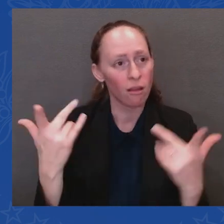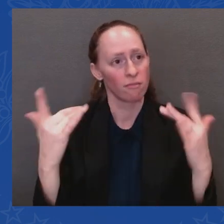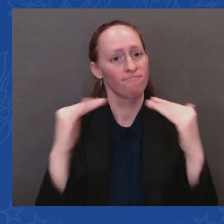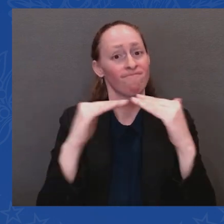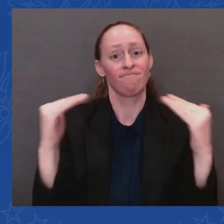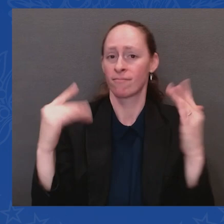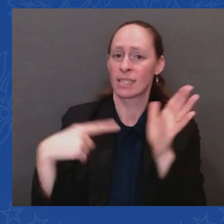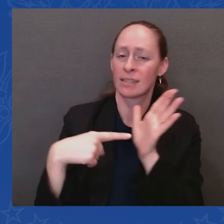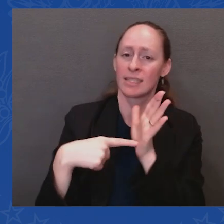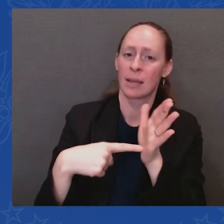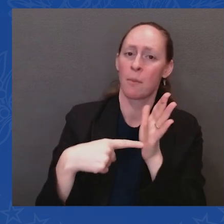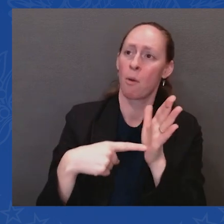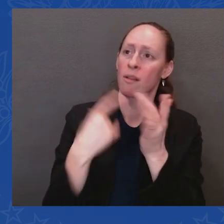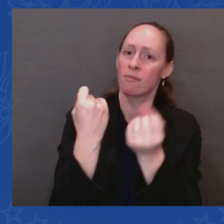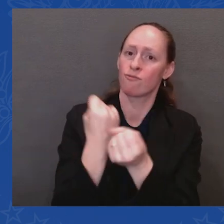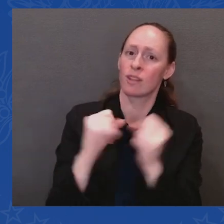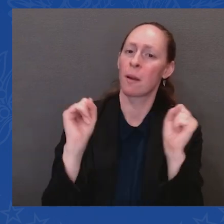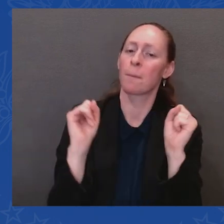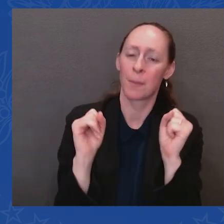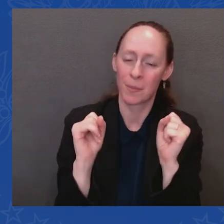light will always triumph over the darkness.